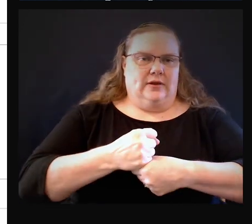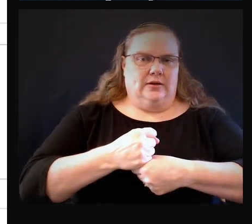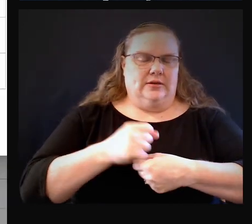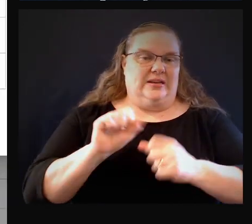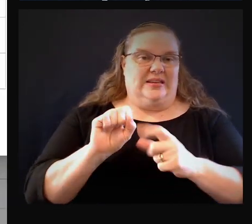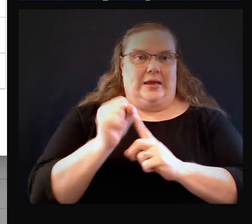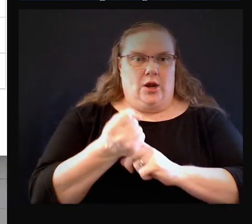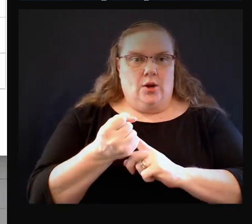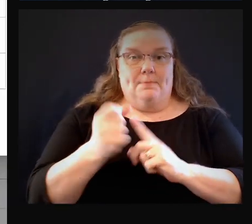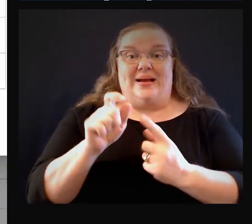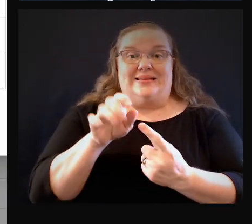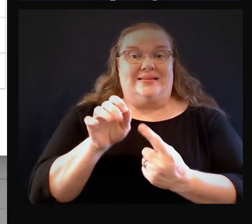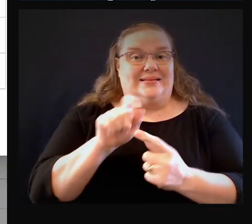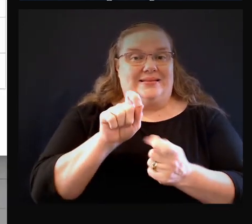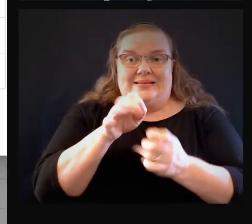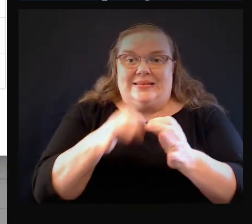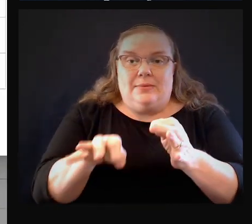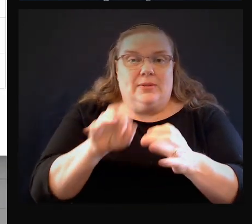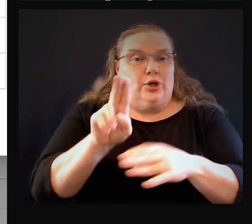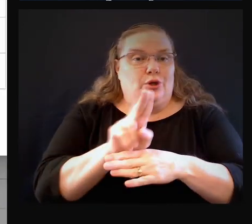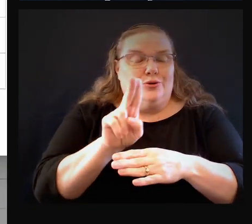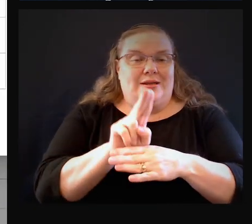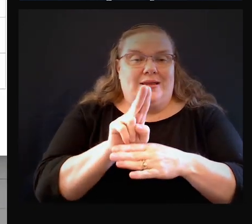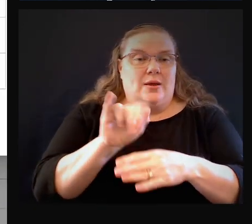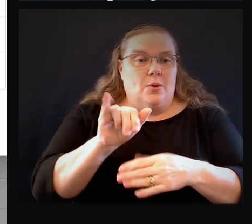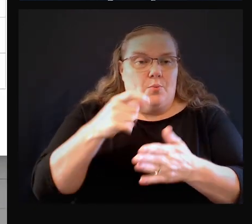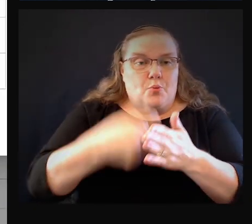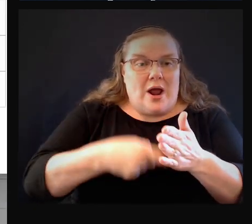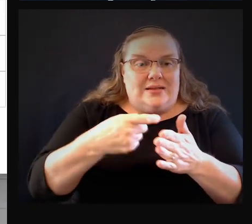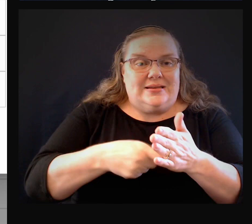simply by just using the Prices, Bundles and PurchaseItems API.